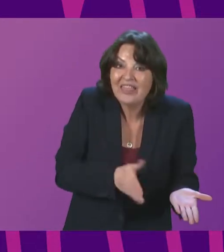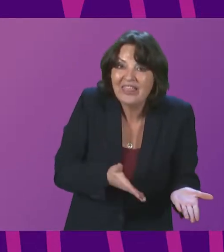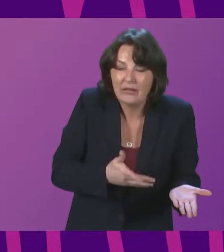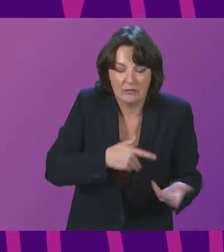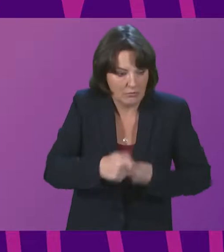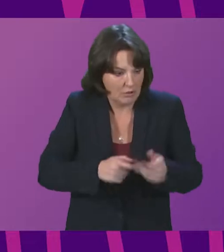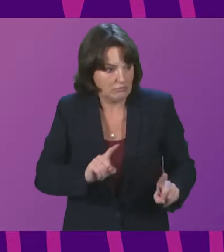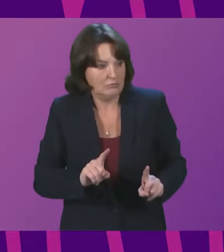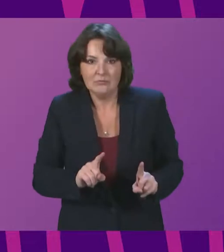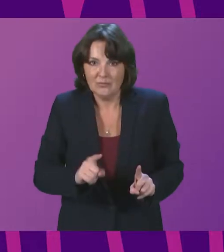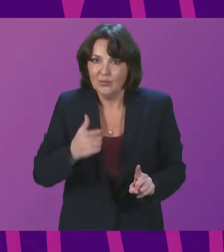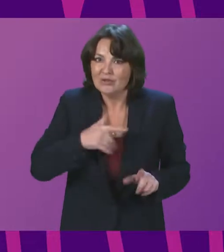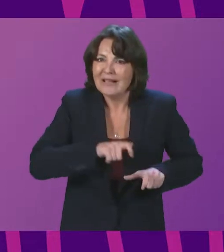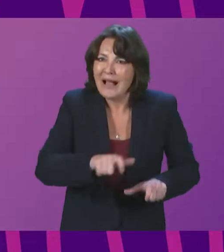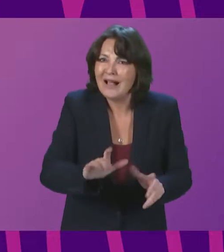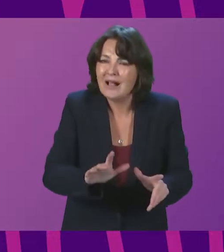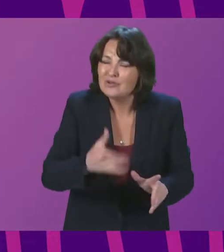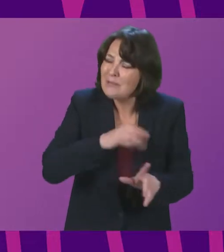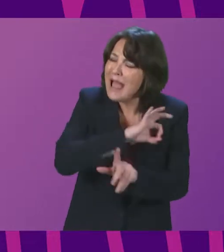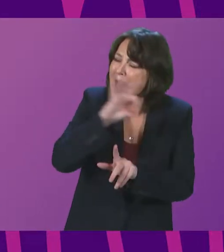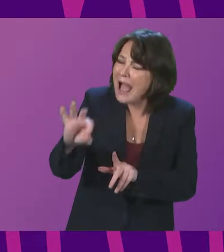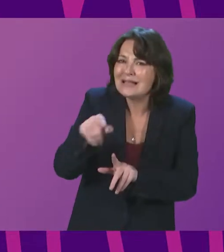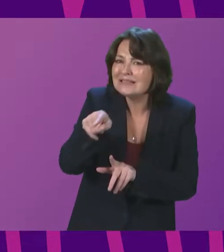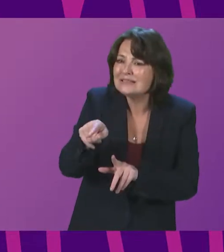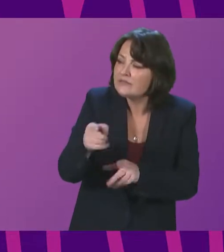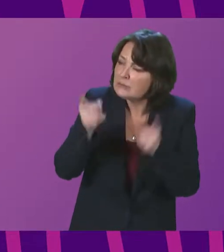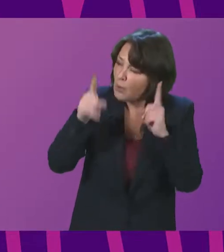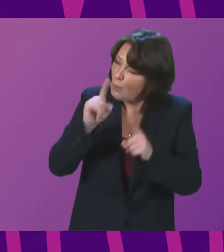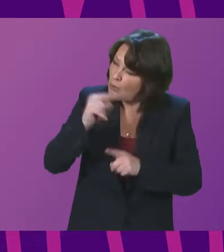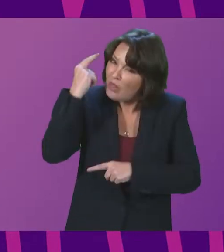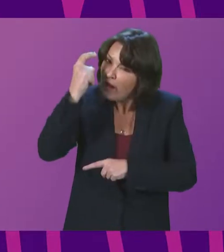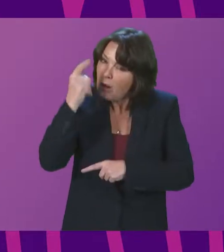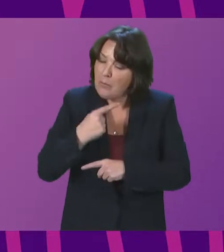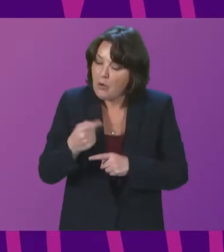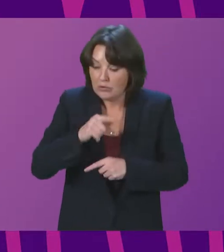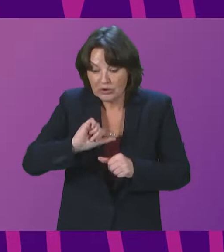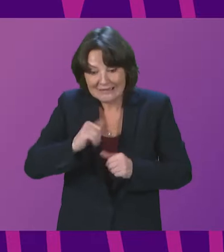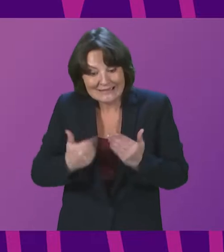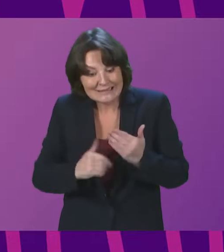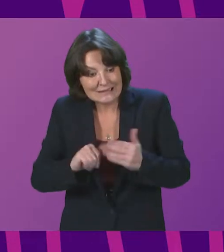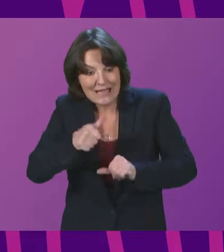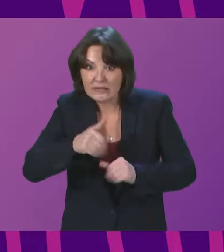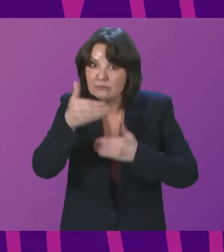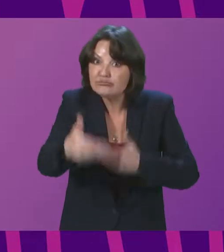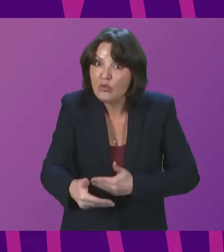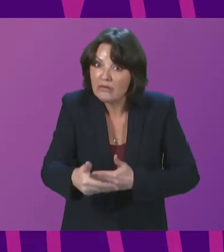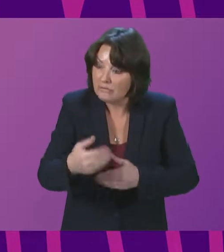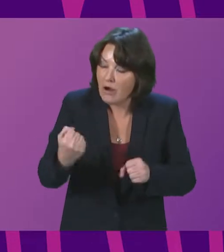Will the First Minister commit to including those potential reforms in the next programme for government? Yes.